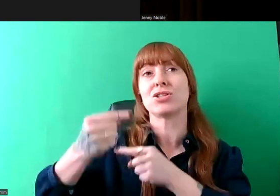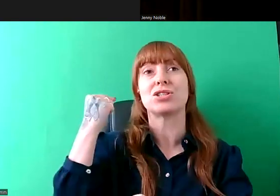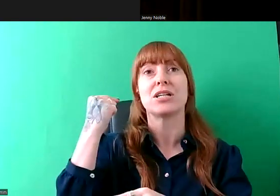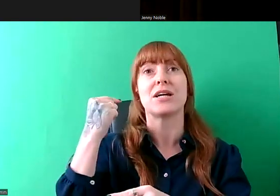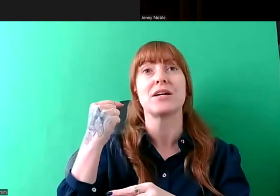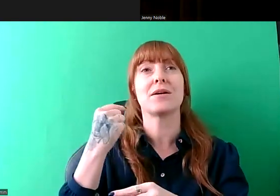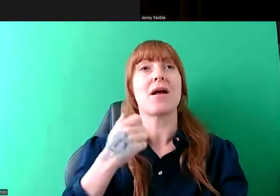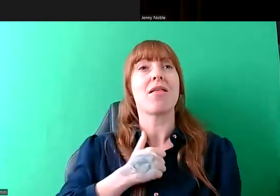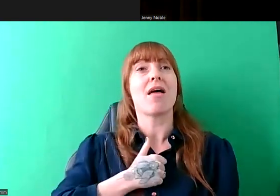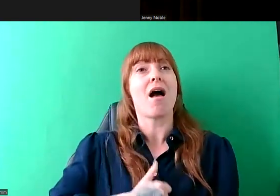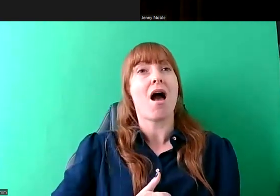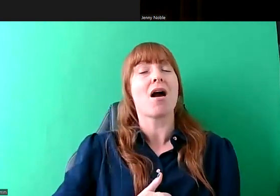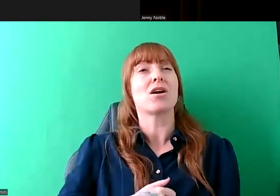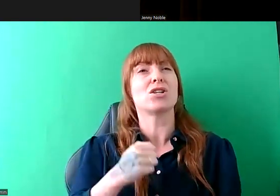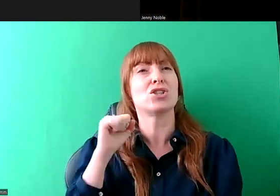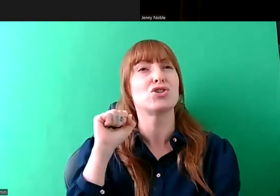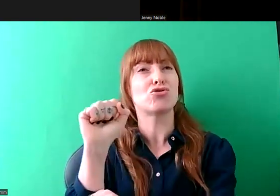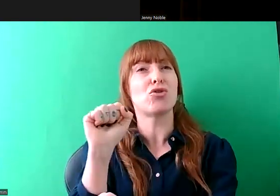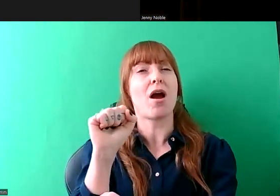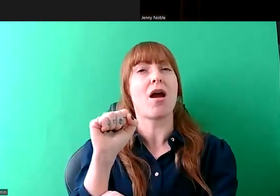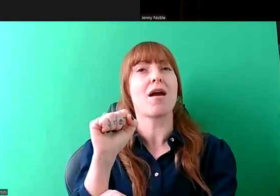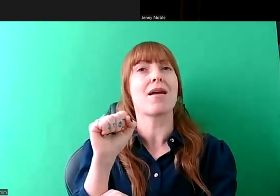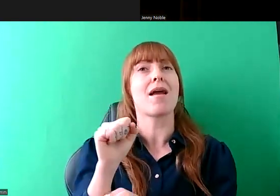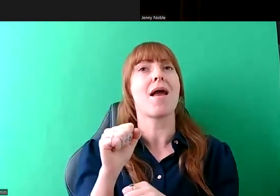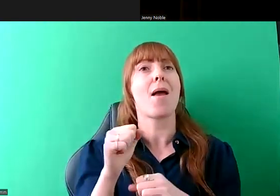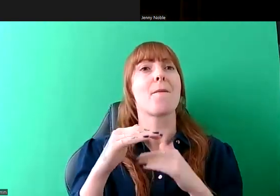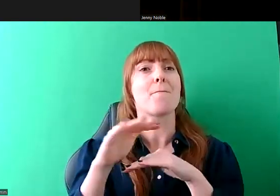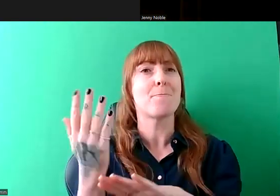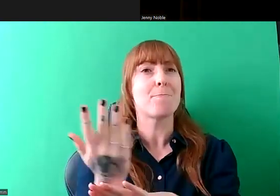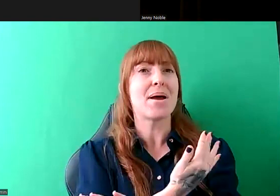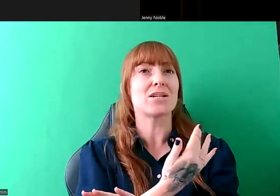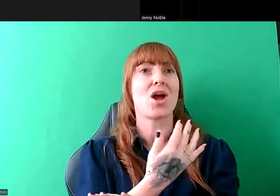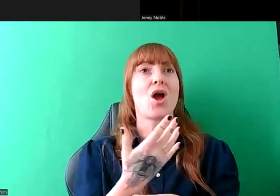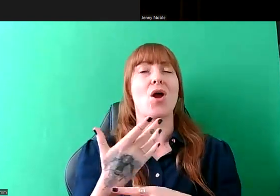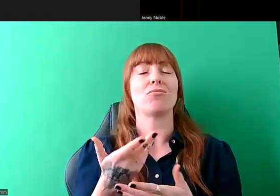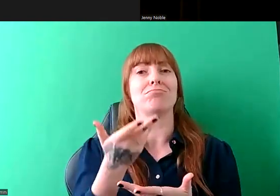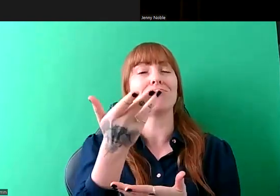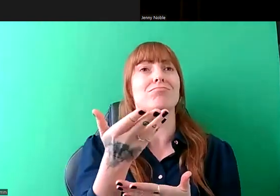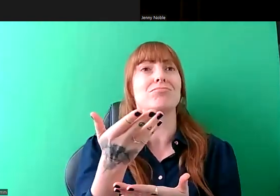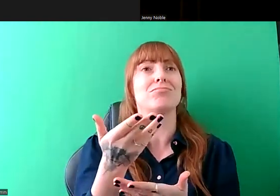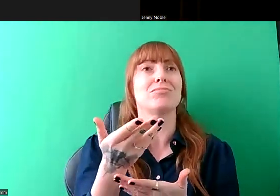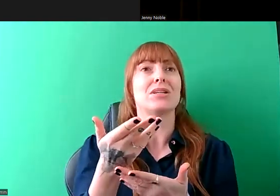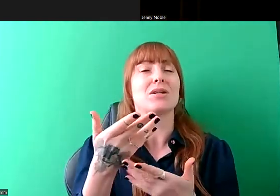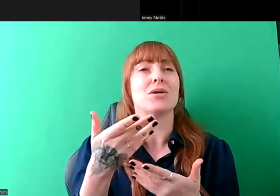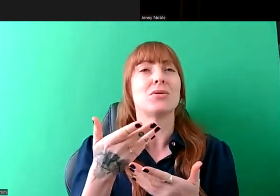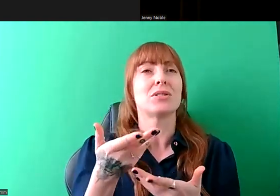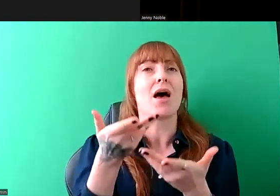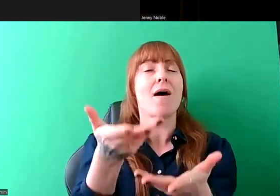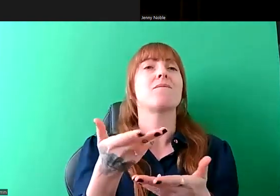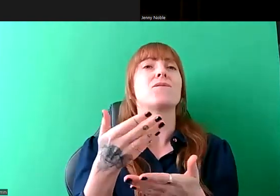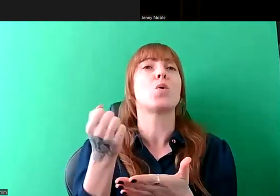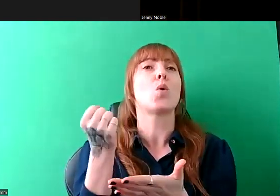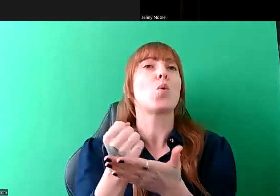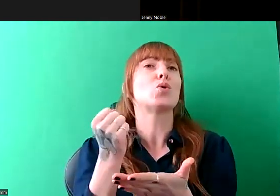Strike Medal came up for auction. So, we very quickly managed to obtain an National Fund for